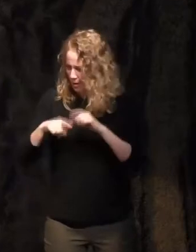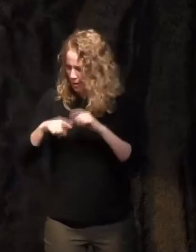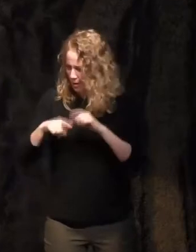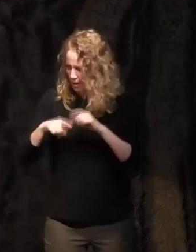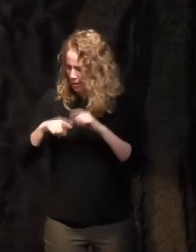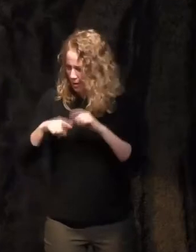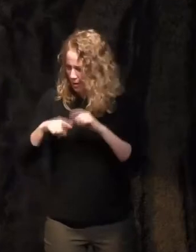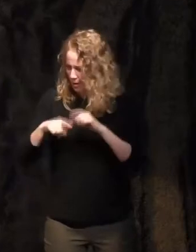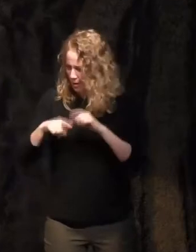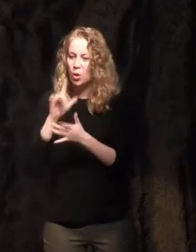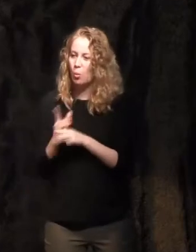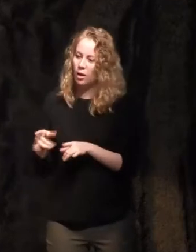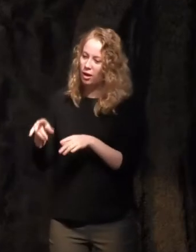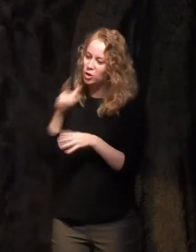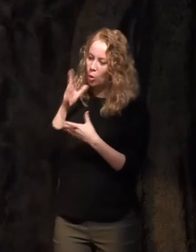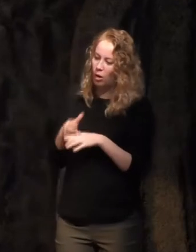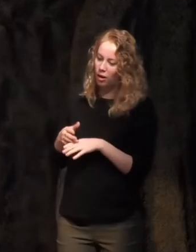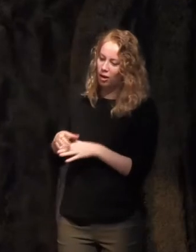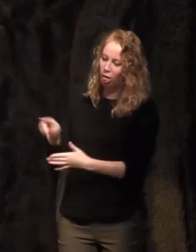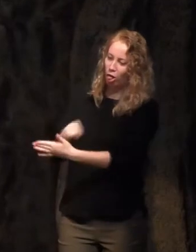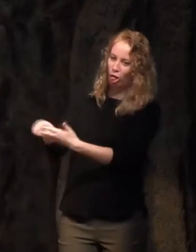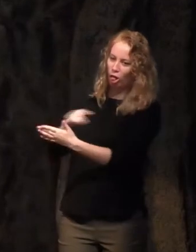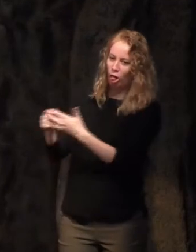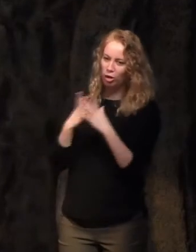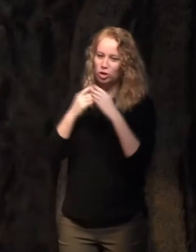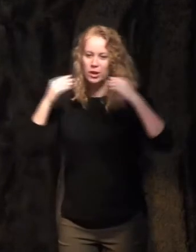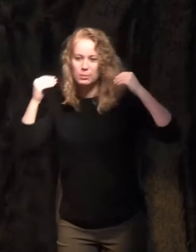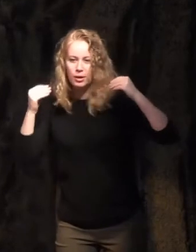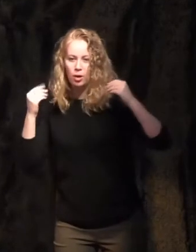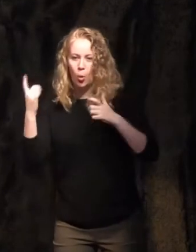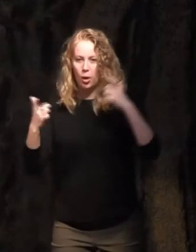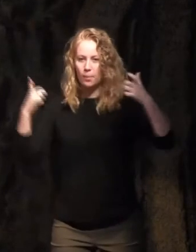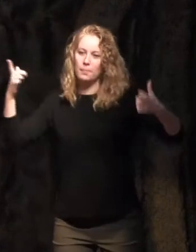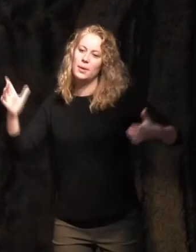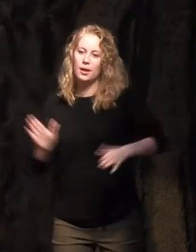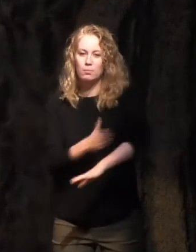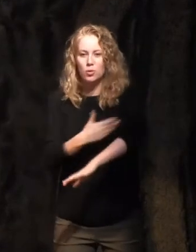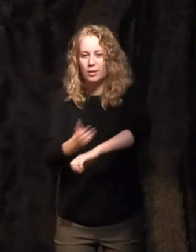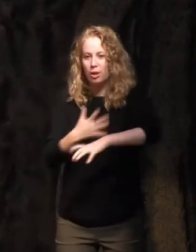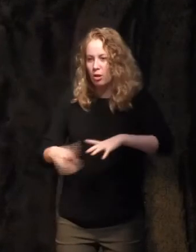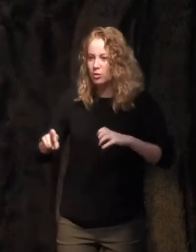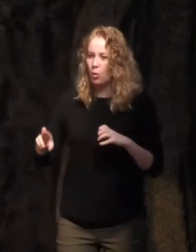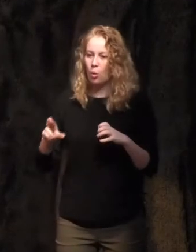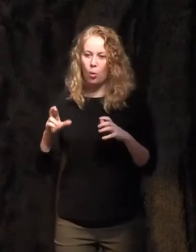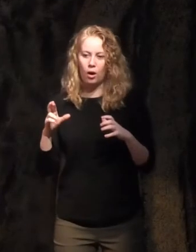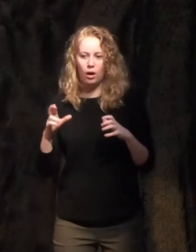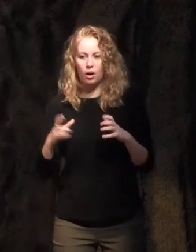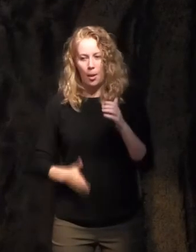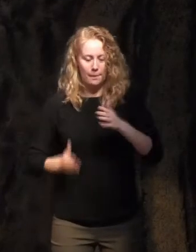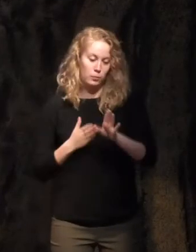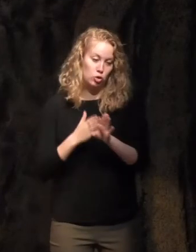on poor old William Shakespeare and big musicals and the hundreds of thousands of majority white Canadian theatergoers